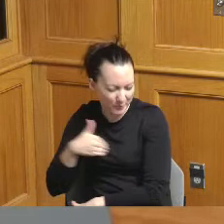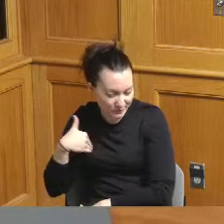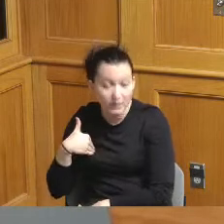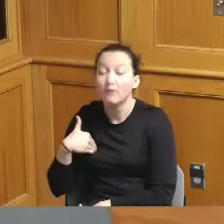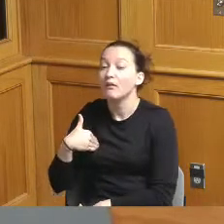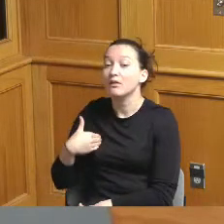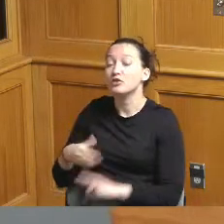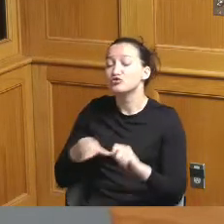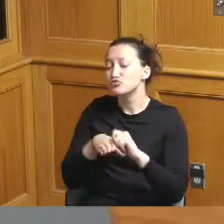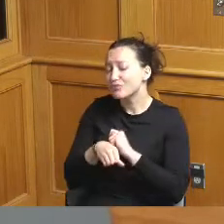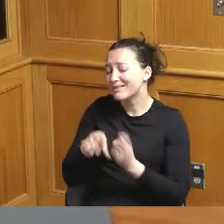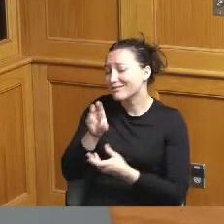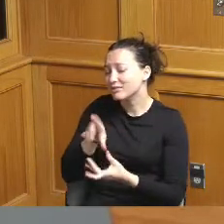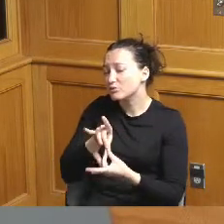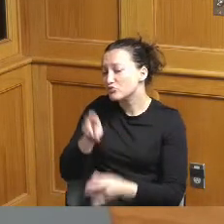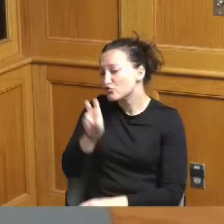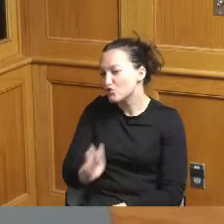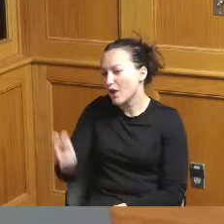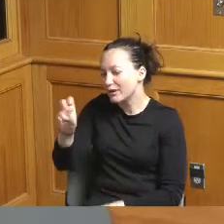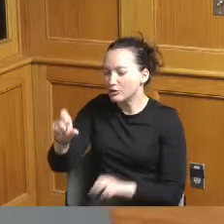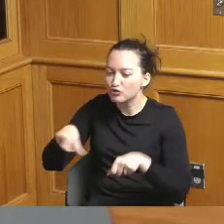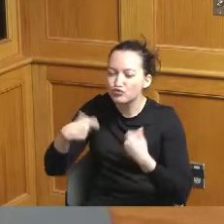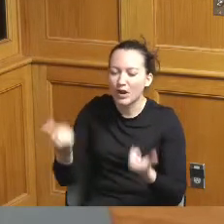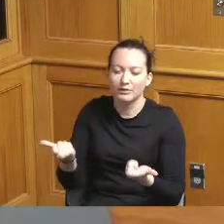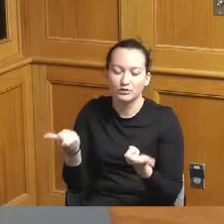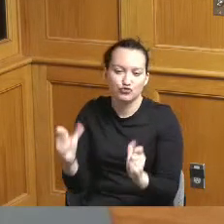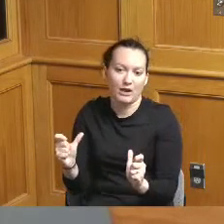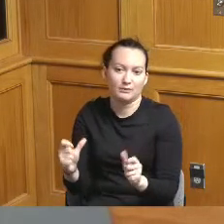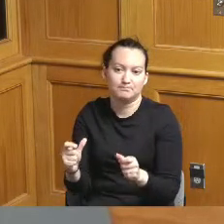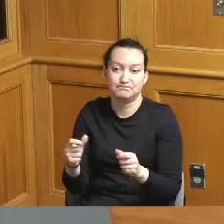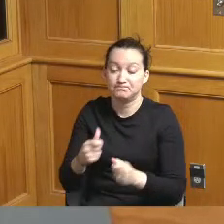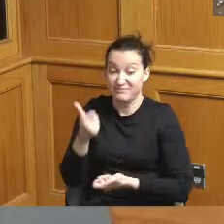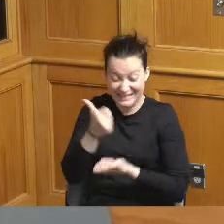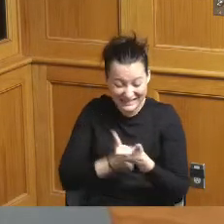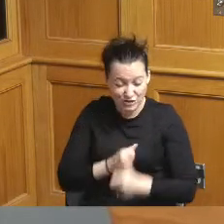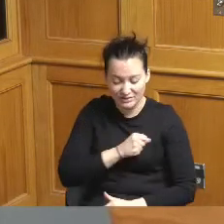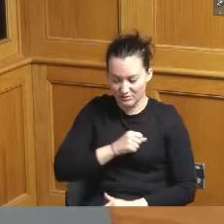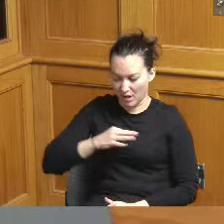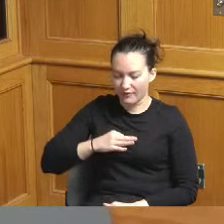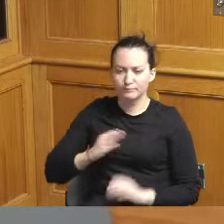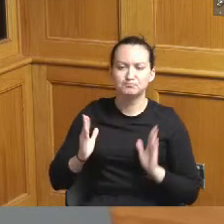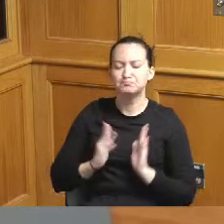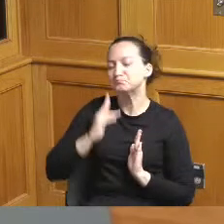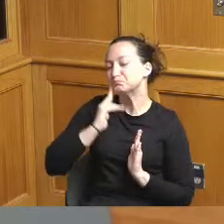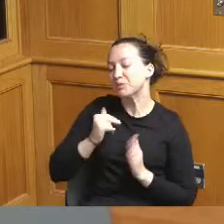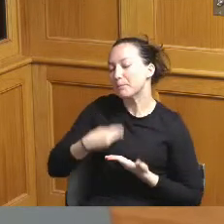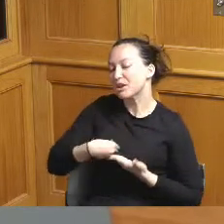training and related travel we try to give each member of the staff a small budget to work with to